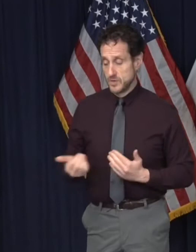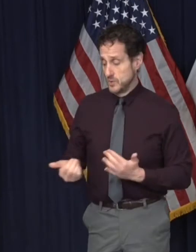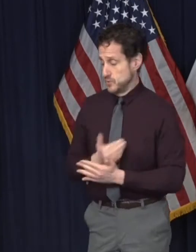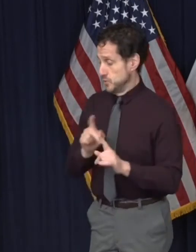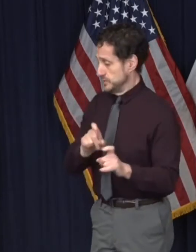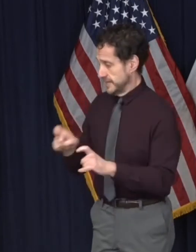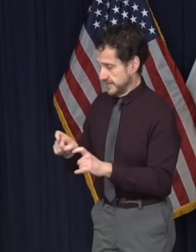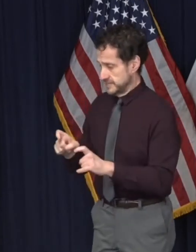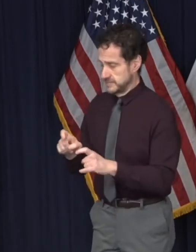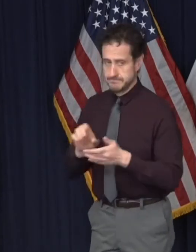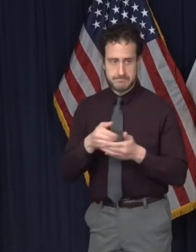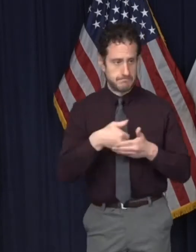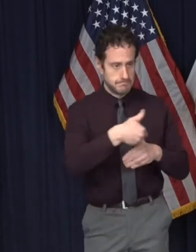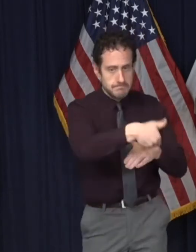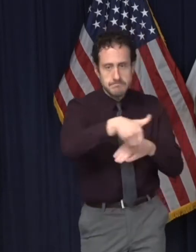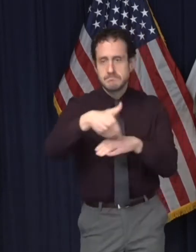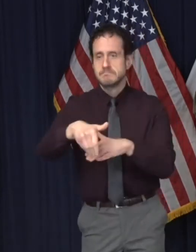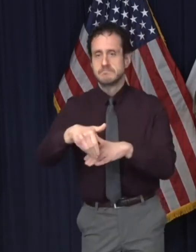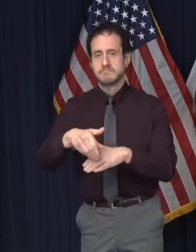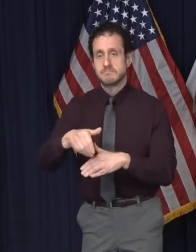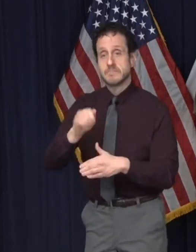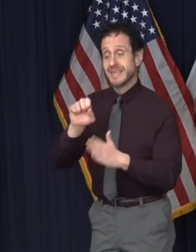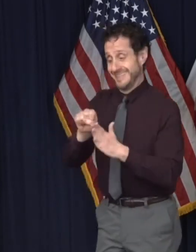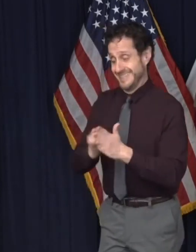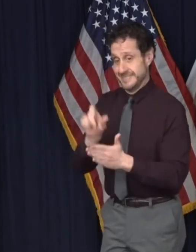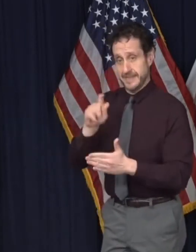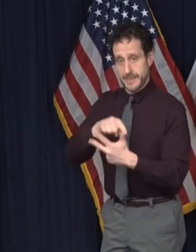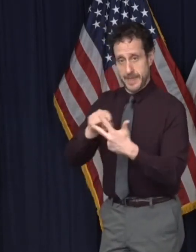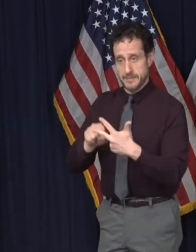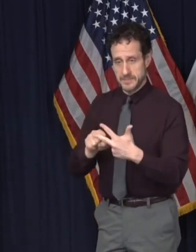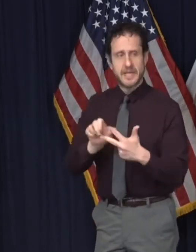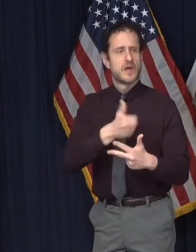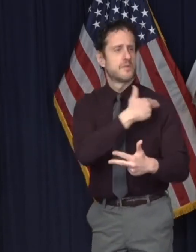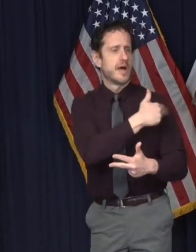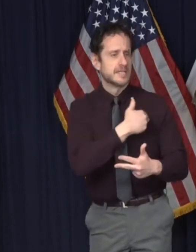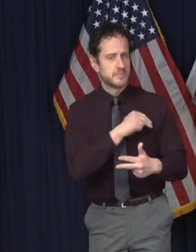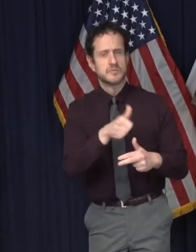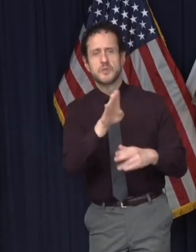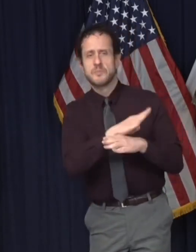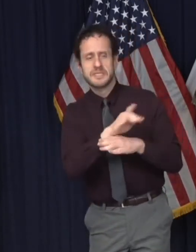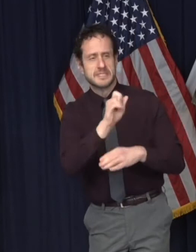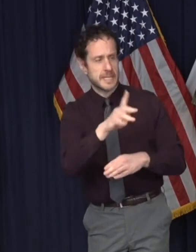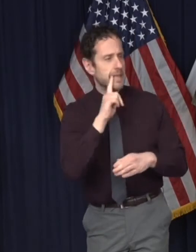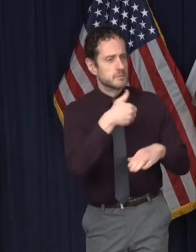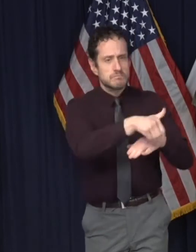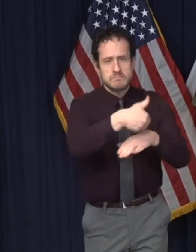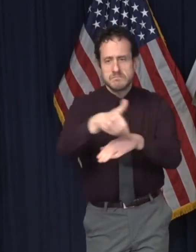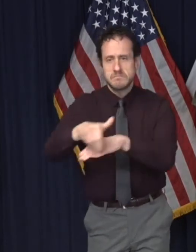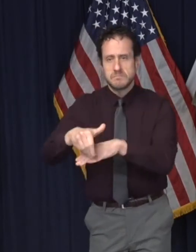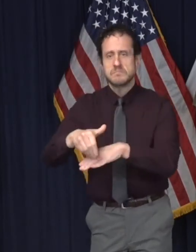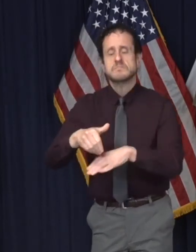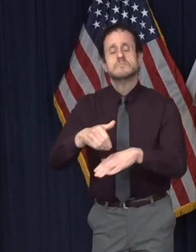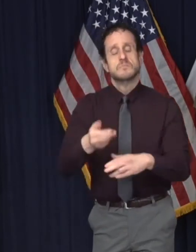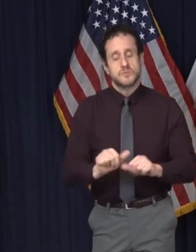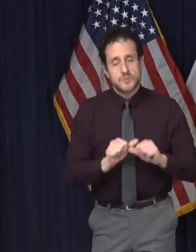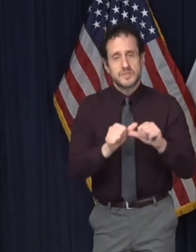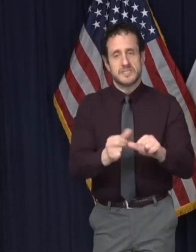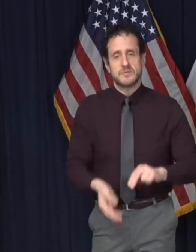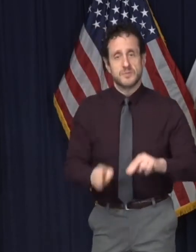RUNNING AS SOON AS POSSIBLE AND DISTRIBUTING IT TO OTHER INSTITUTIONS BEYOND OUR STATE LABS THAT HAVE OUR SAME TYPE OF EQUIPMENT TO CONTINUE INCREASING